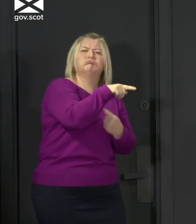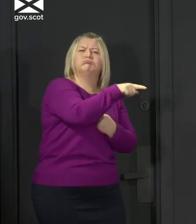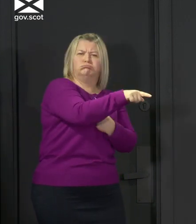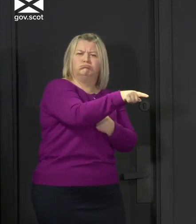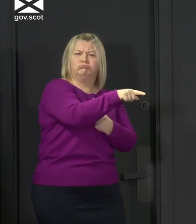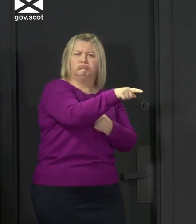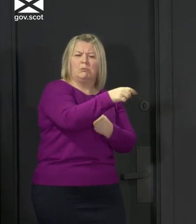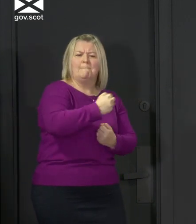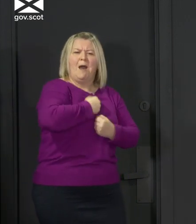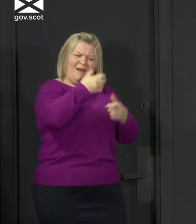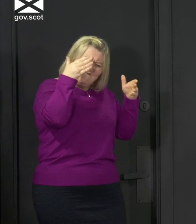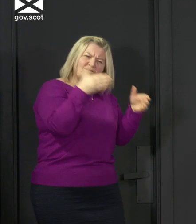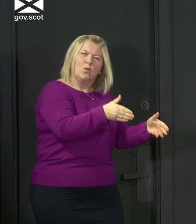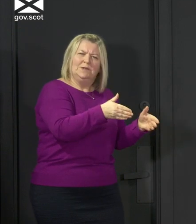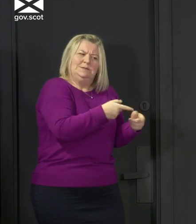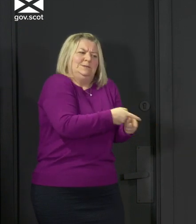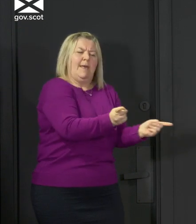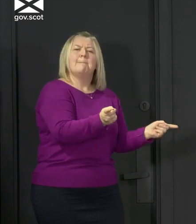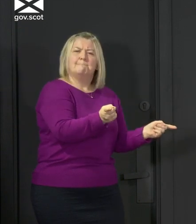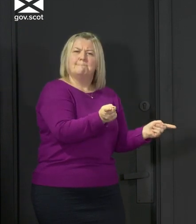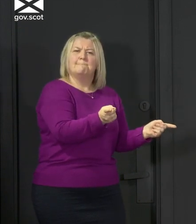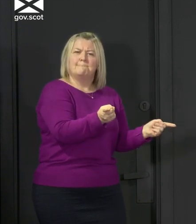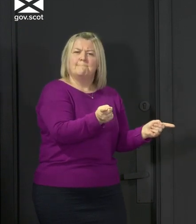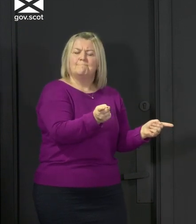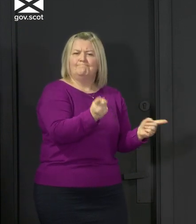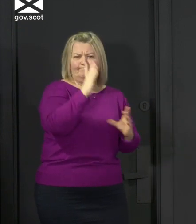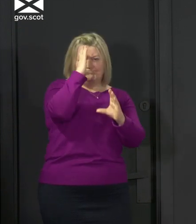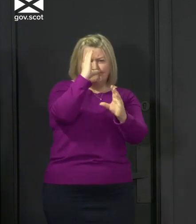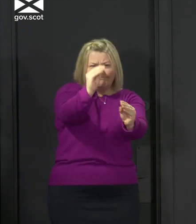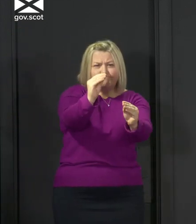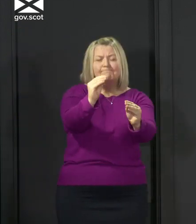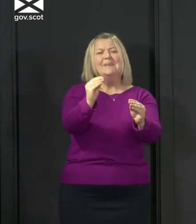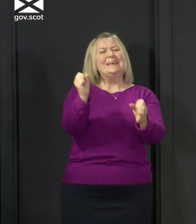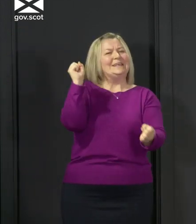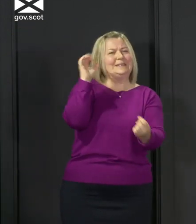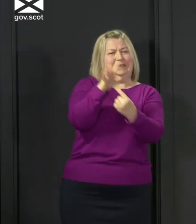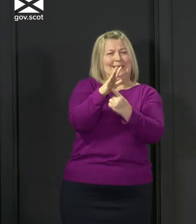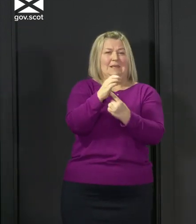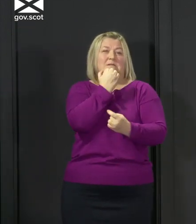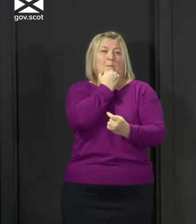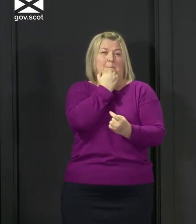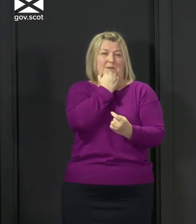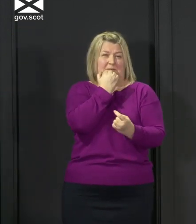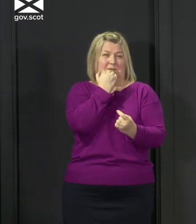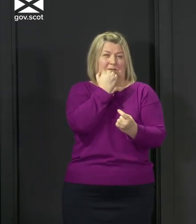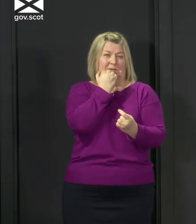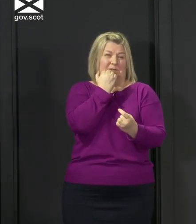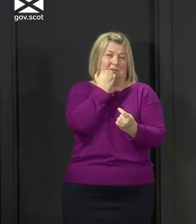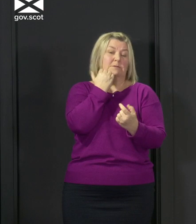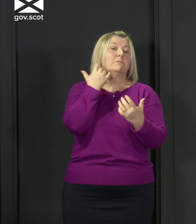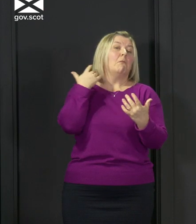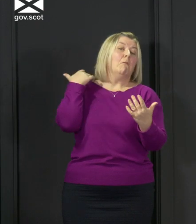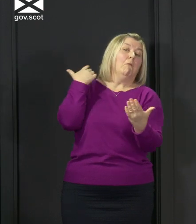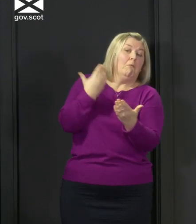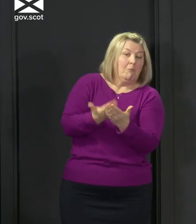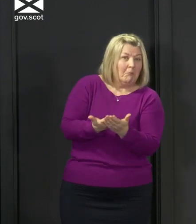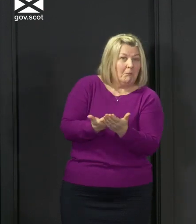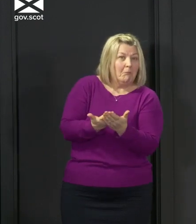As usual, I can update you on some of the key statistics in relation to the progress of Covid 19 in Scotland.